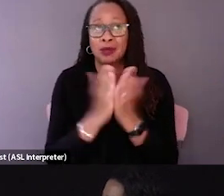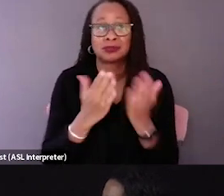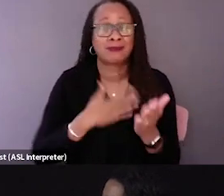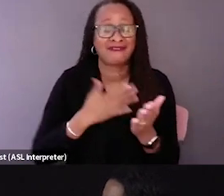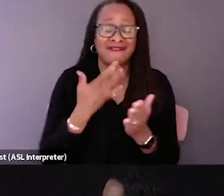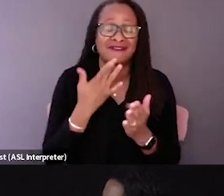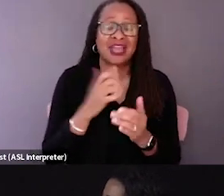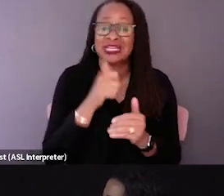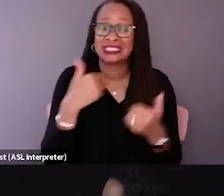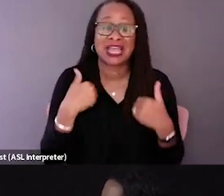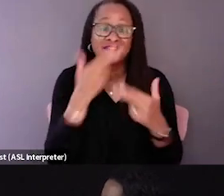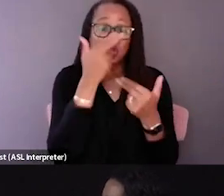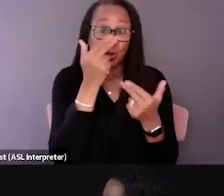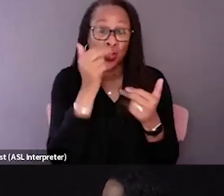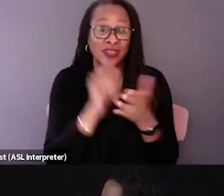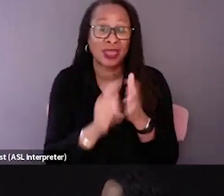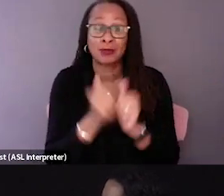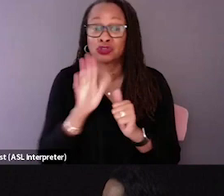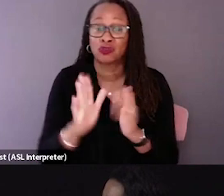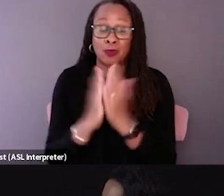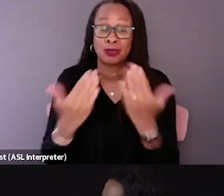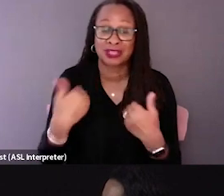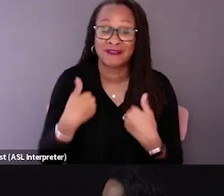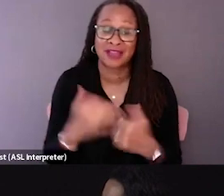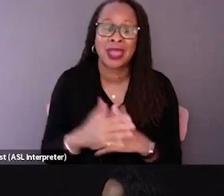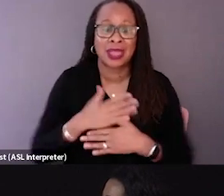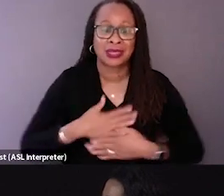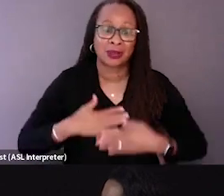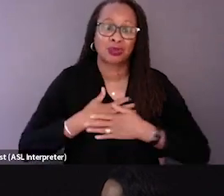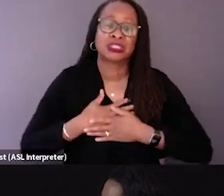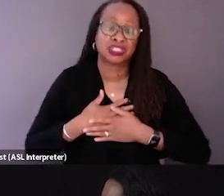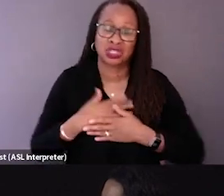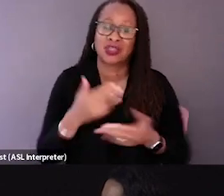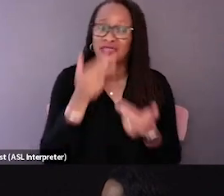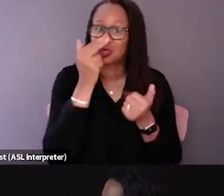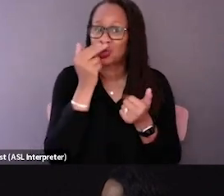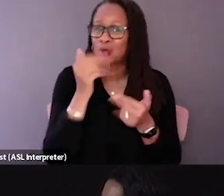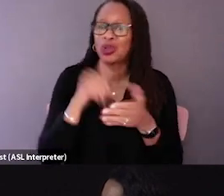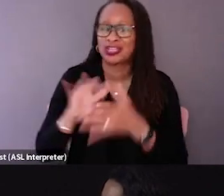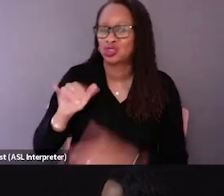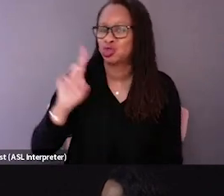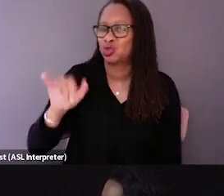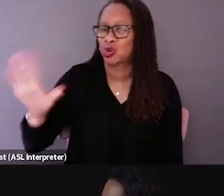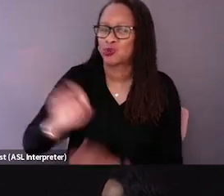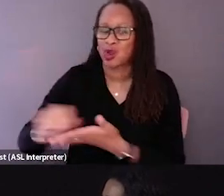It doesn't have the humor that most of Judy's books have, and I so appreciate the humor in Judy's writing, but yeah,